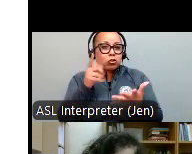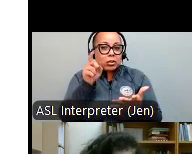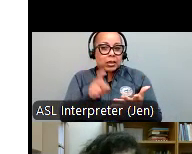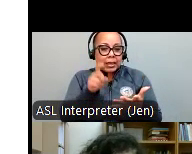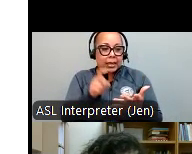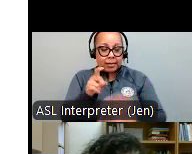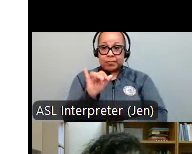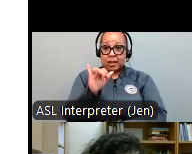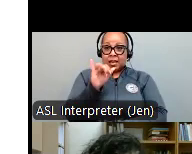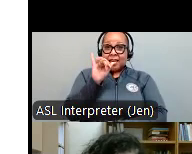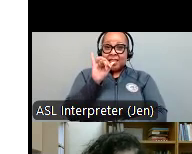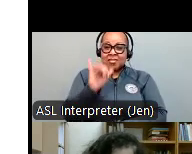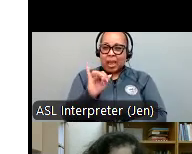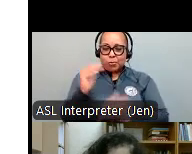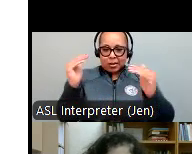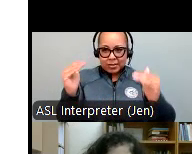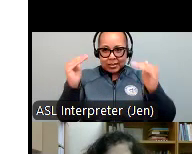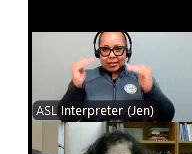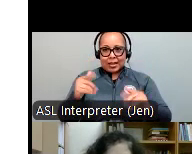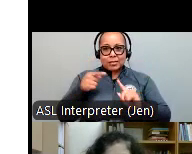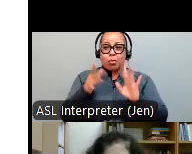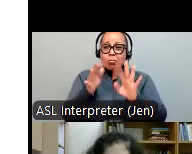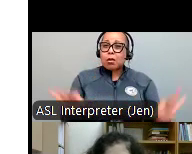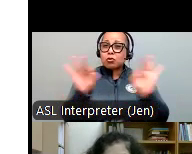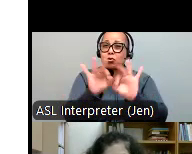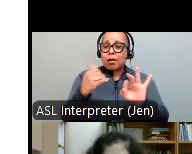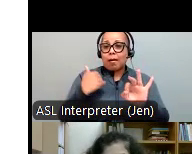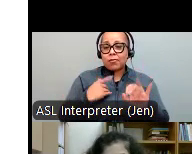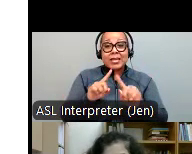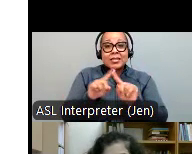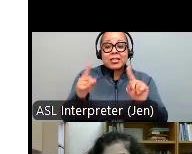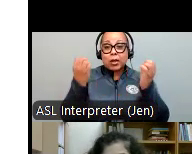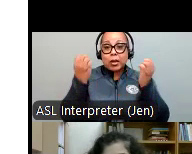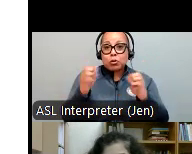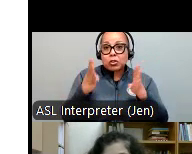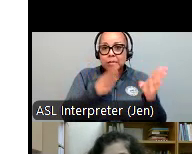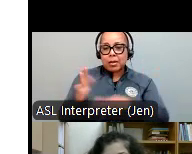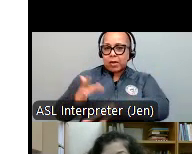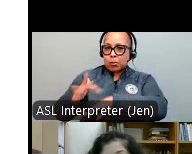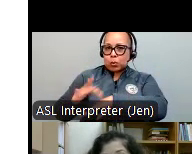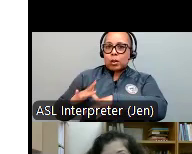That brings me to my next point: Make sure to have different emergency plans available for people